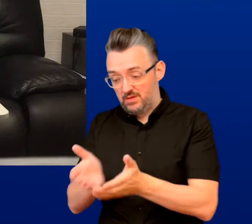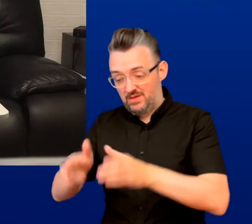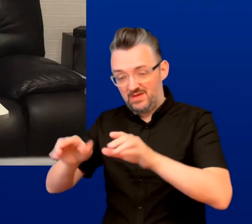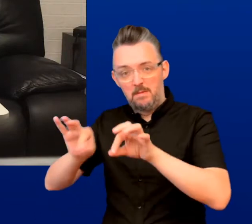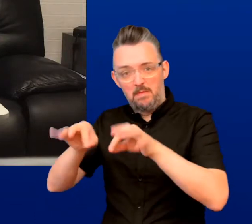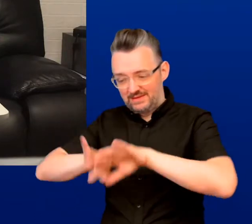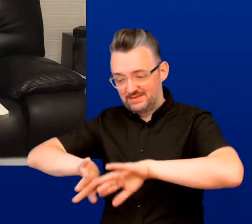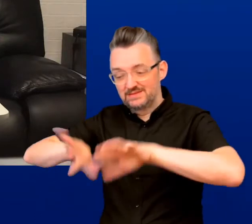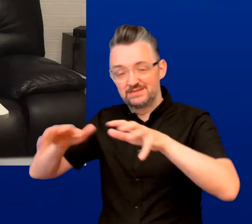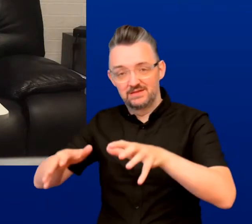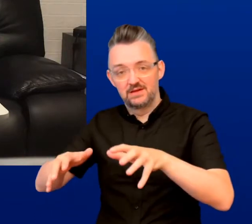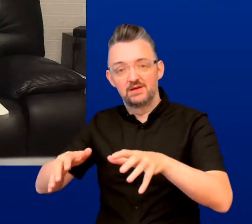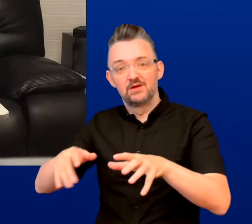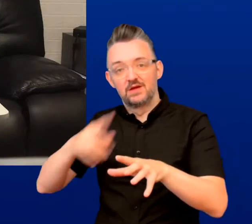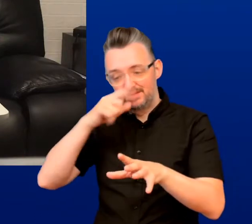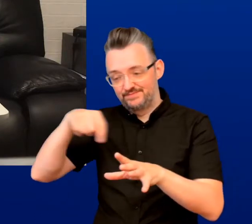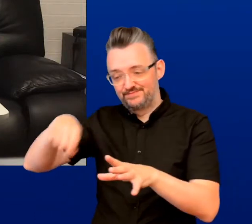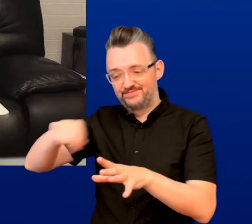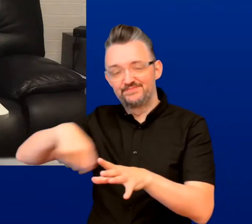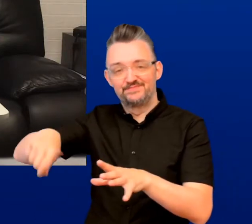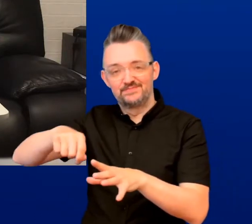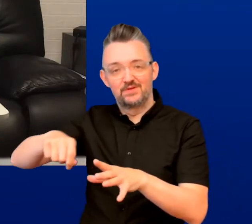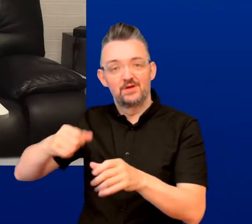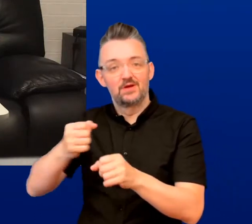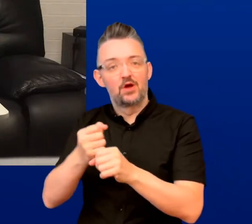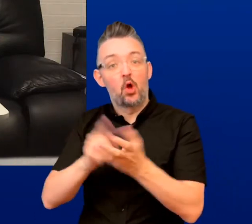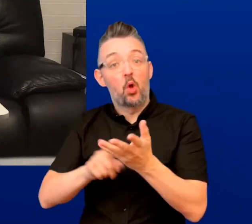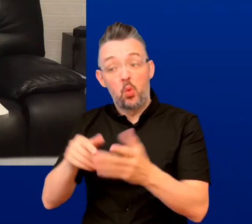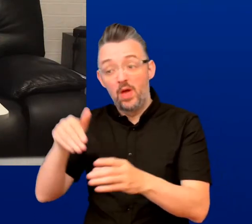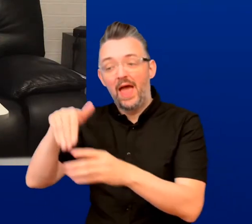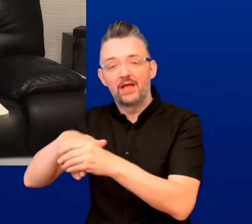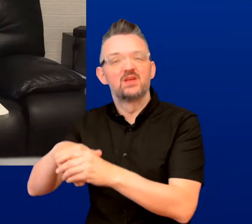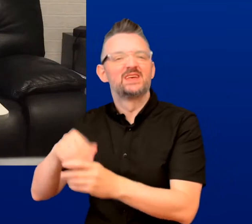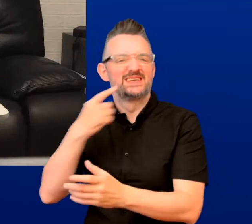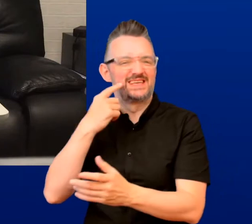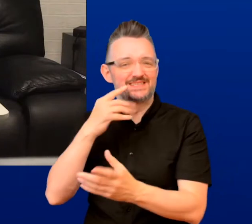paper out of and glue gets onto the bowl you can just